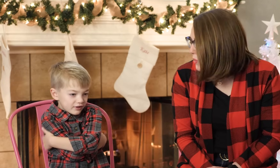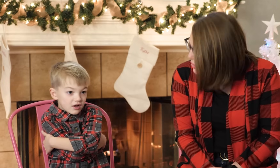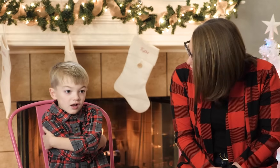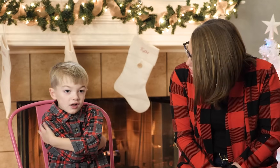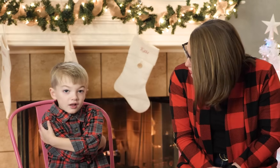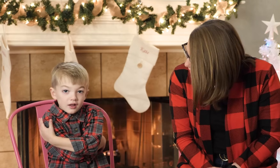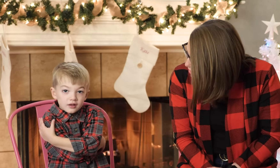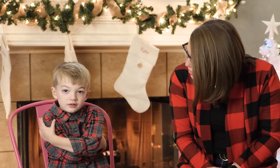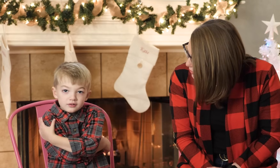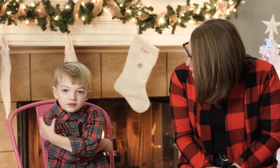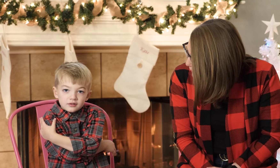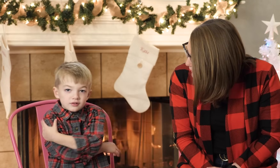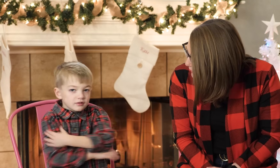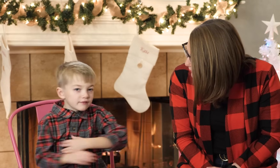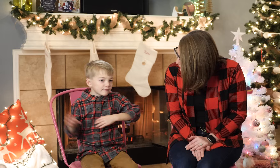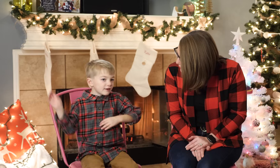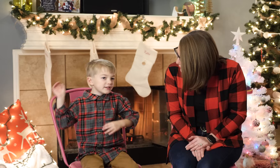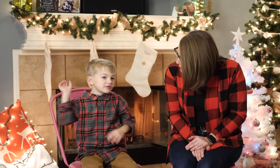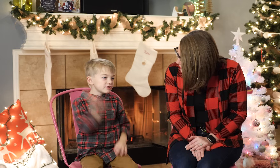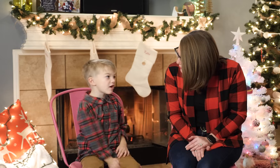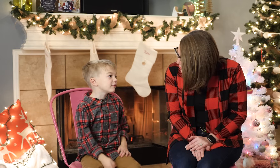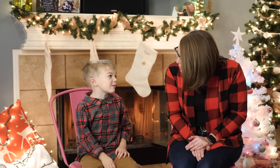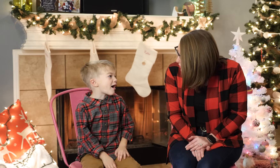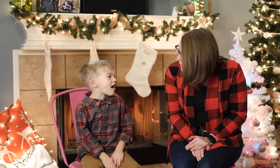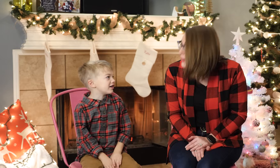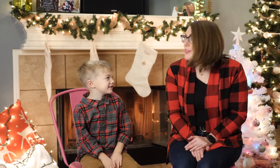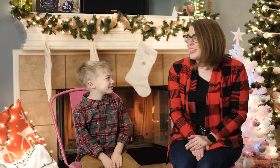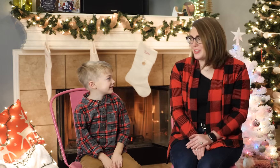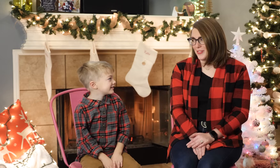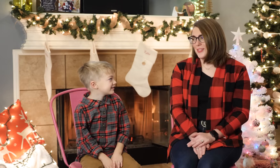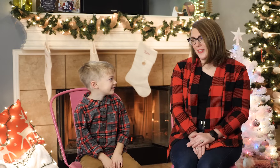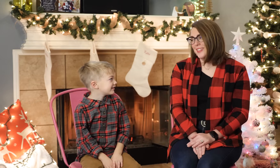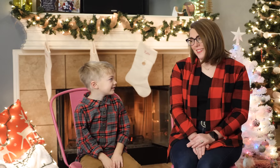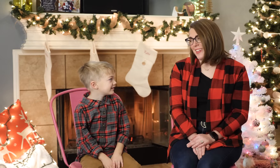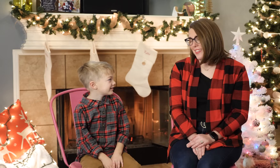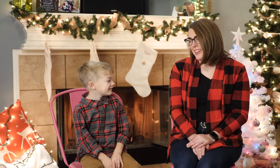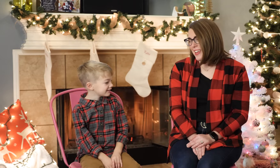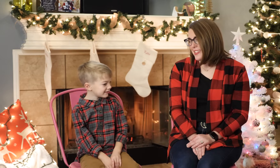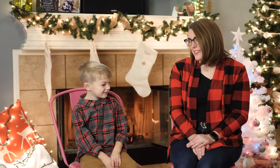What do you like doing in the snow? Throwing snowballs. Oh that's a fun one. I like that too.